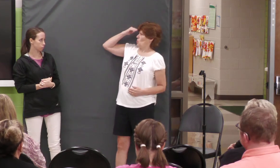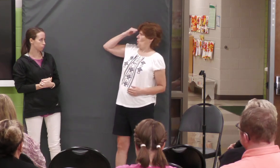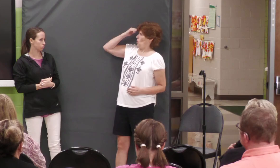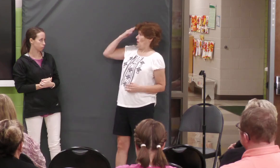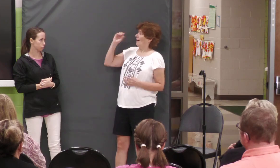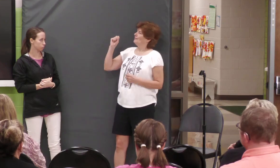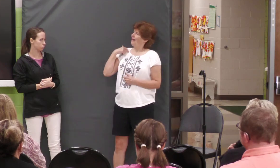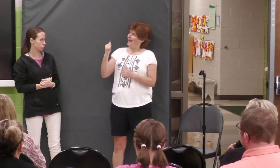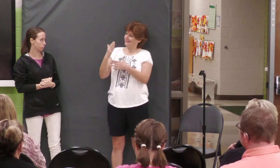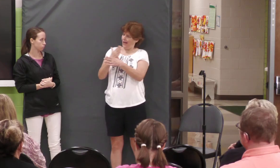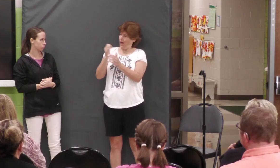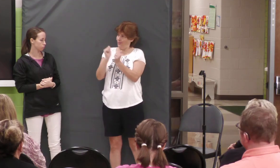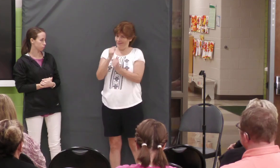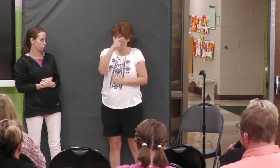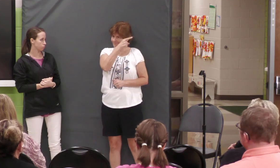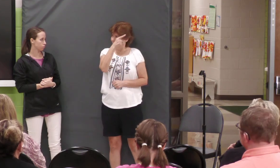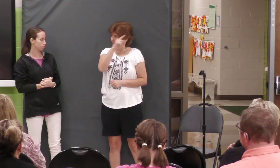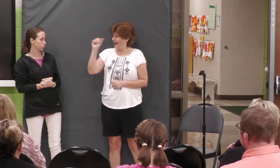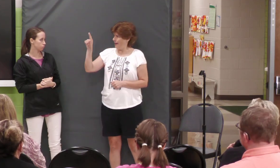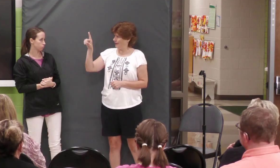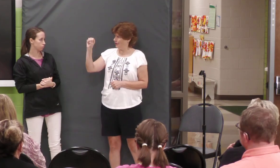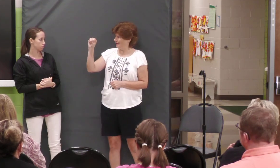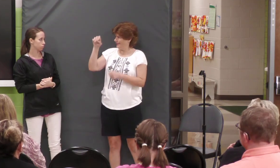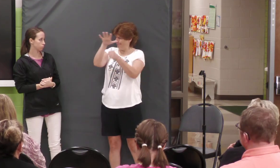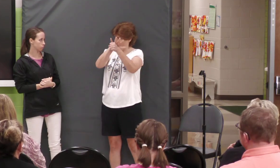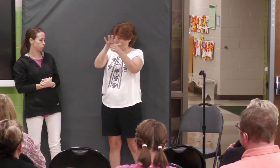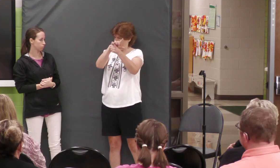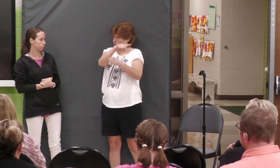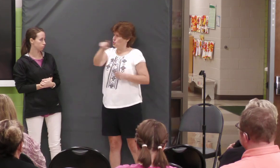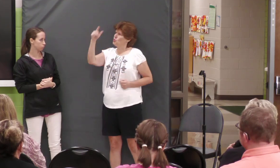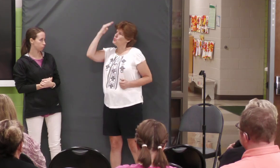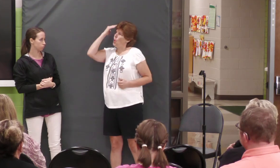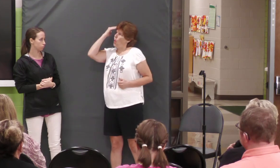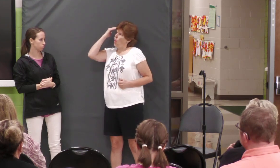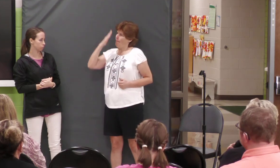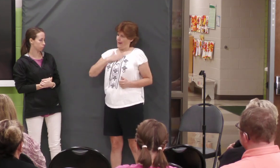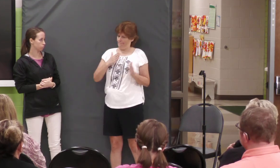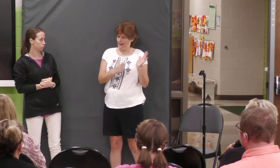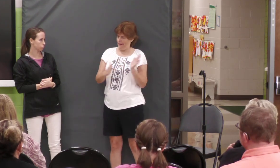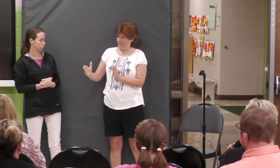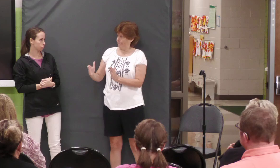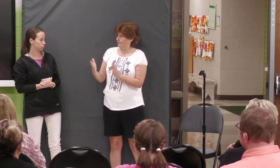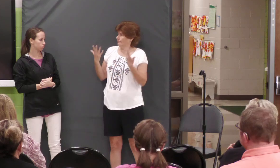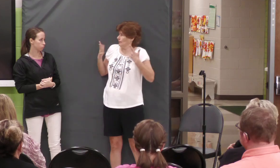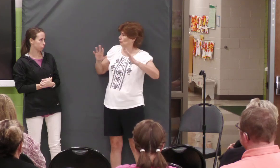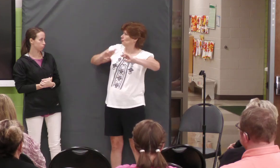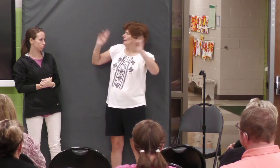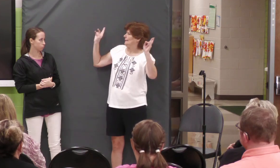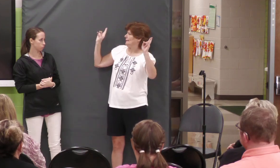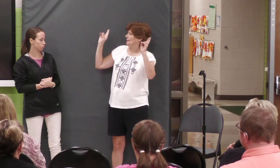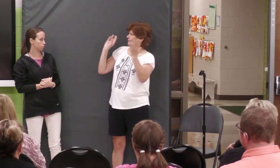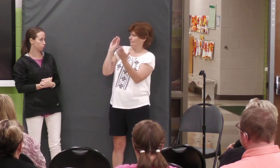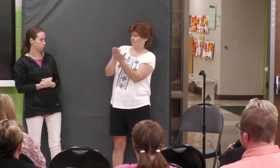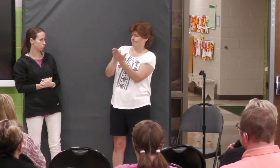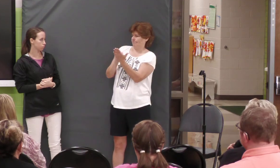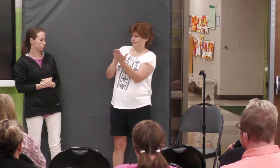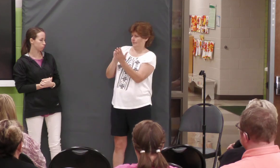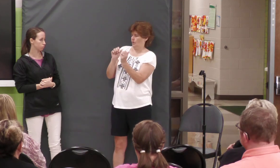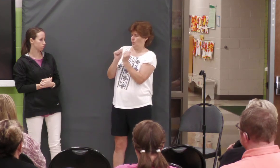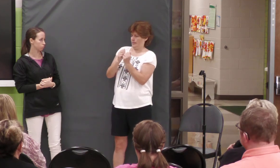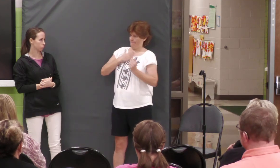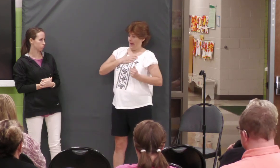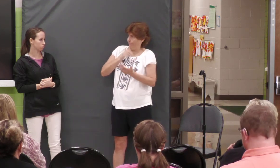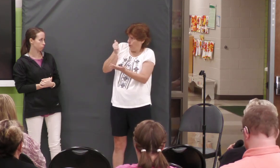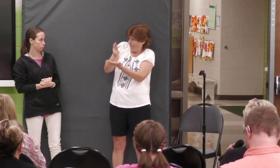before and then when they let me know uh I can share with the people my plan and then I can